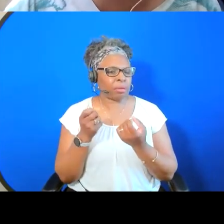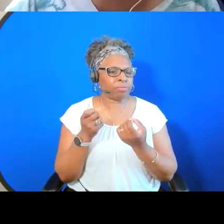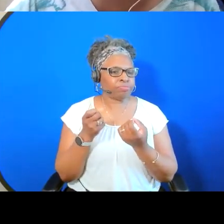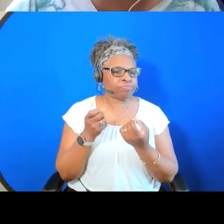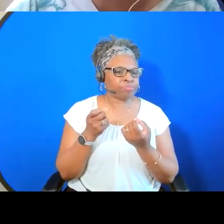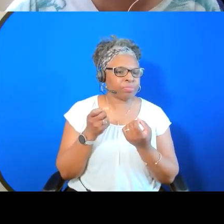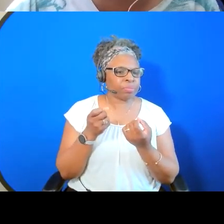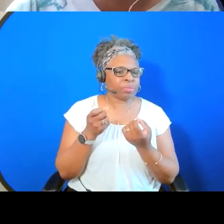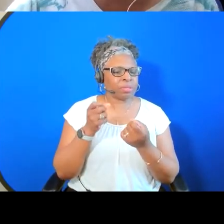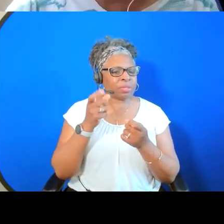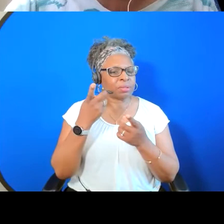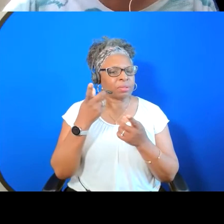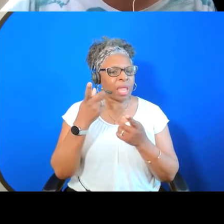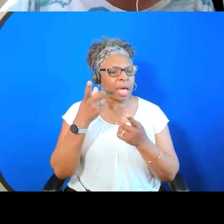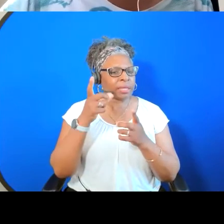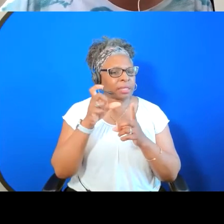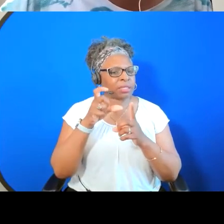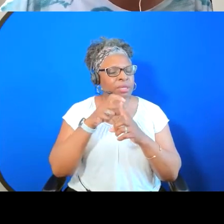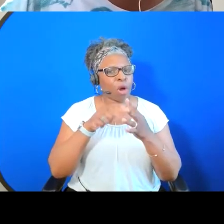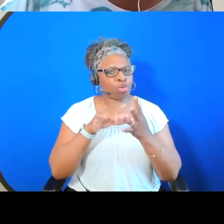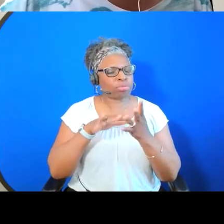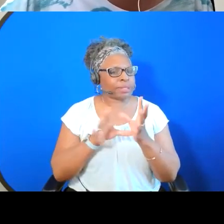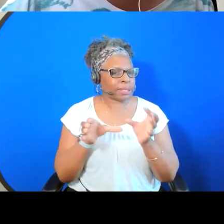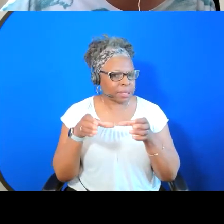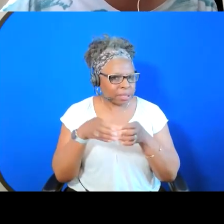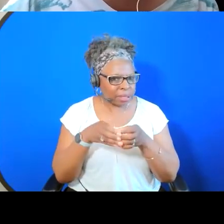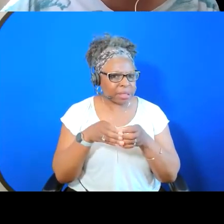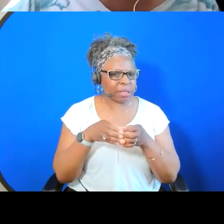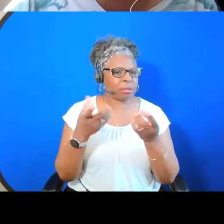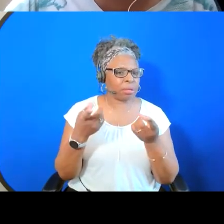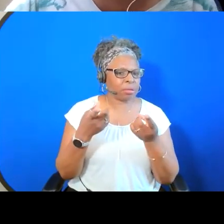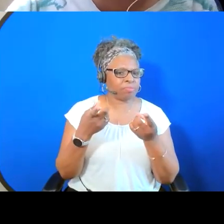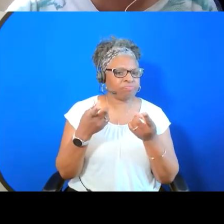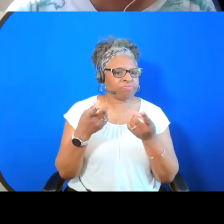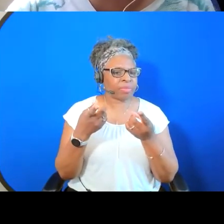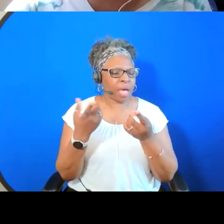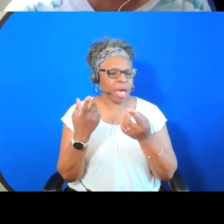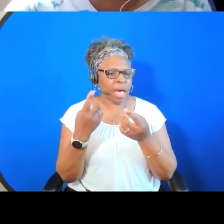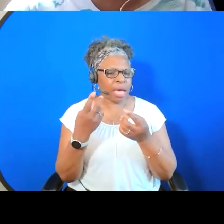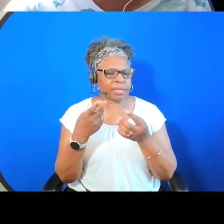uninvited guest, and, and looking at, at others as adversaries rather than enemies.